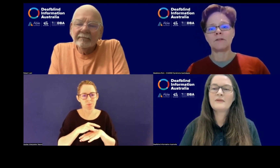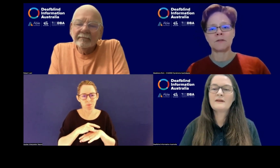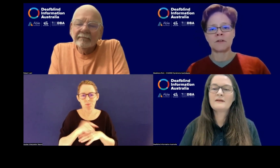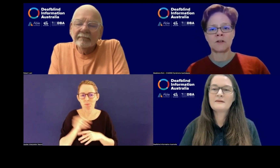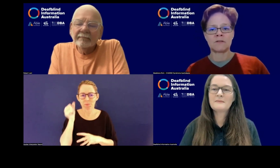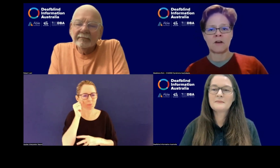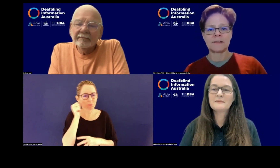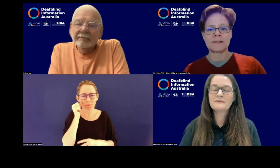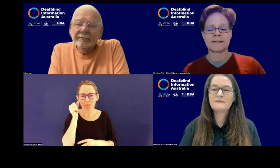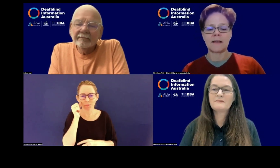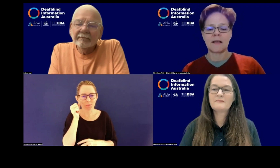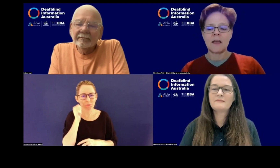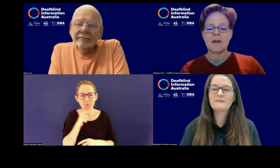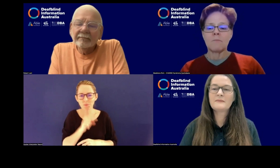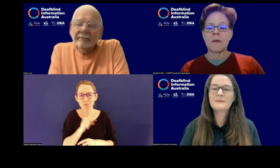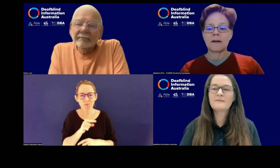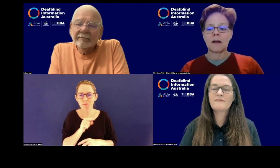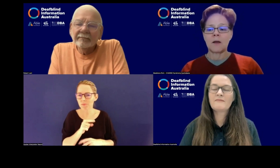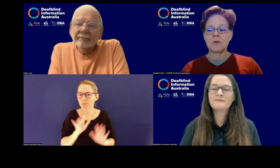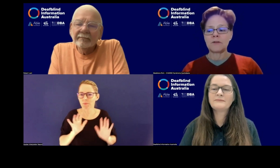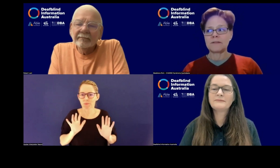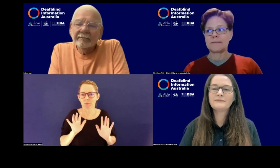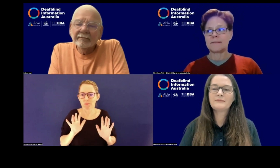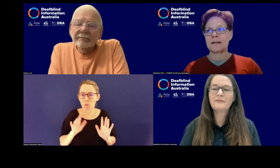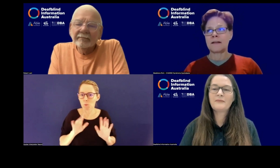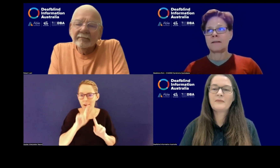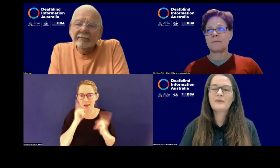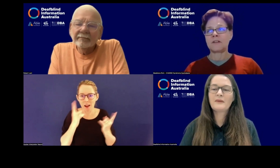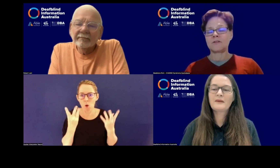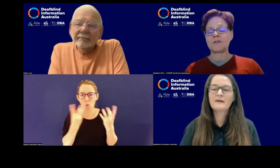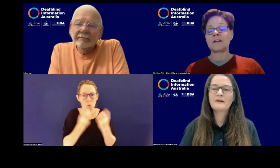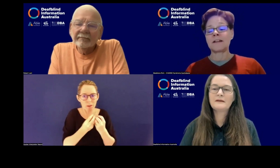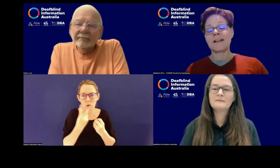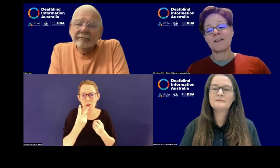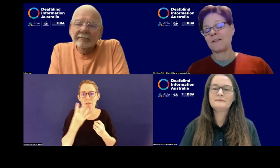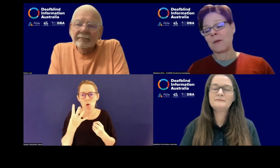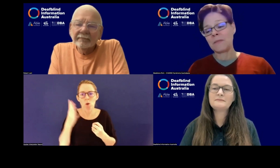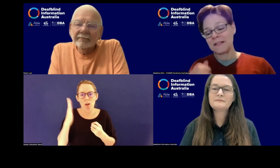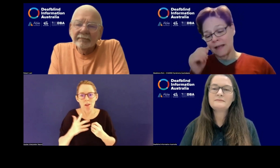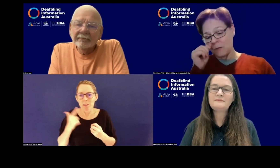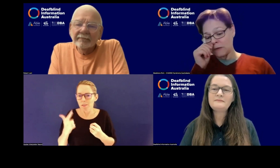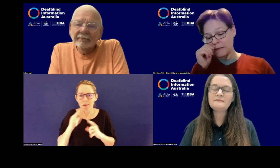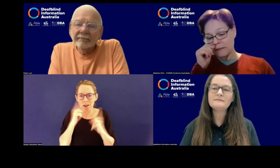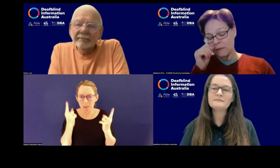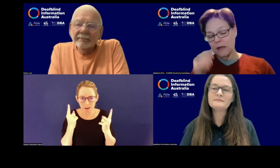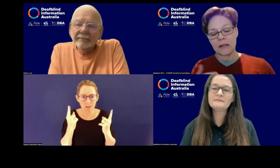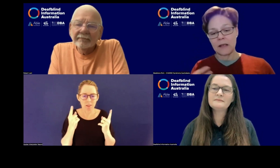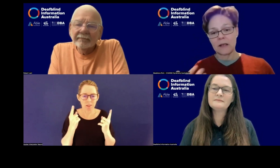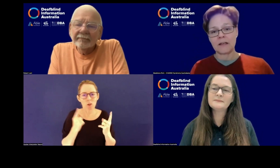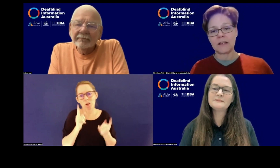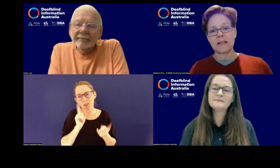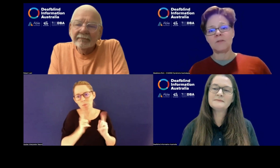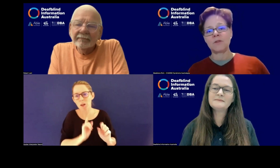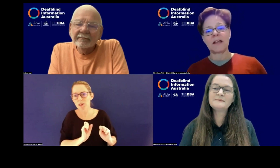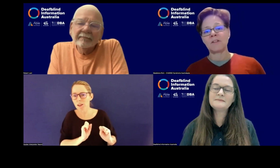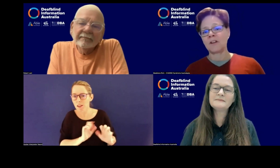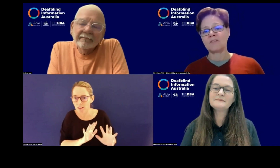to his own devices, but a story that I remembered today was he would have a lot of IVs because